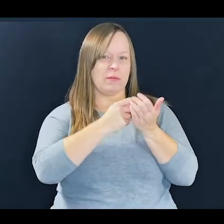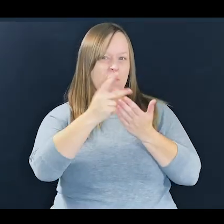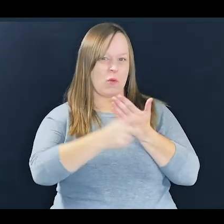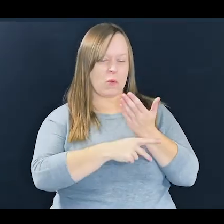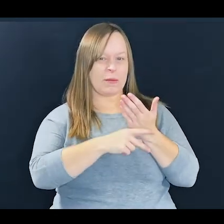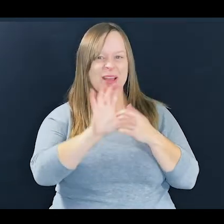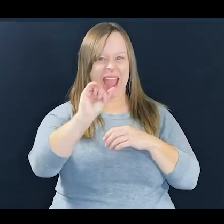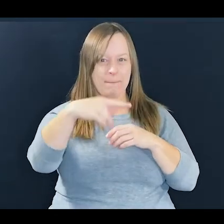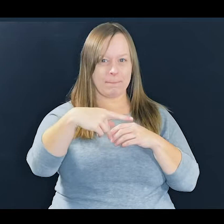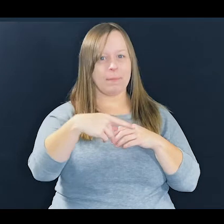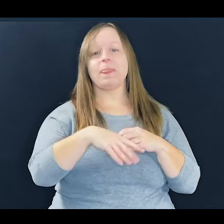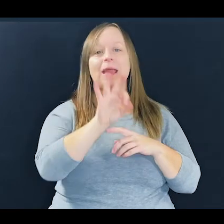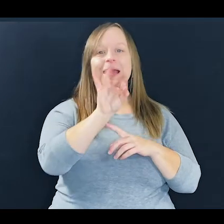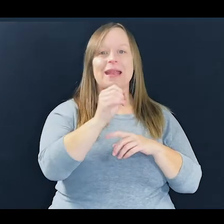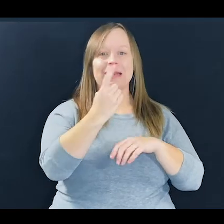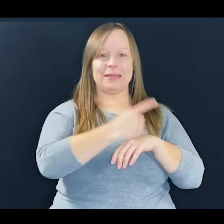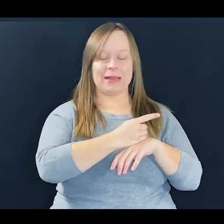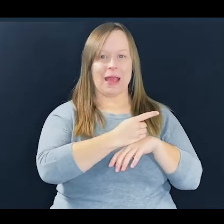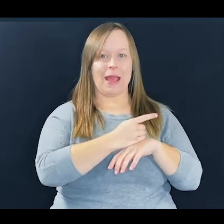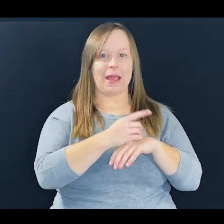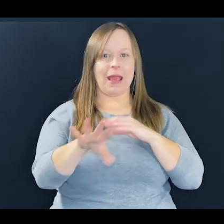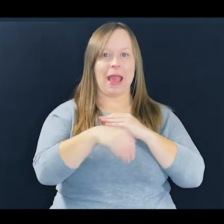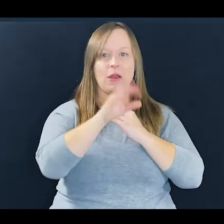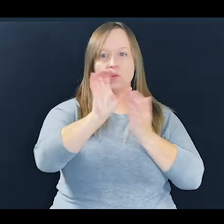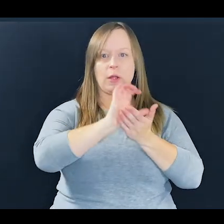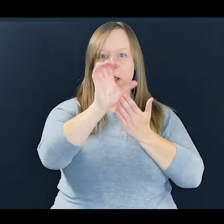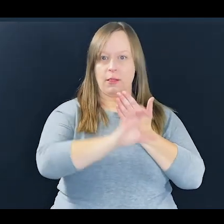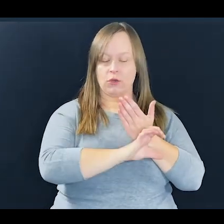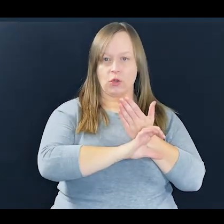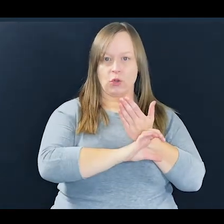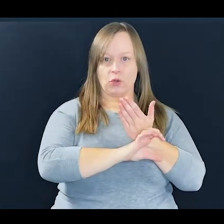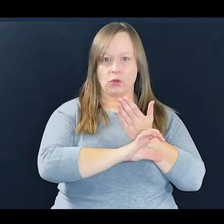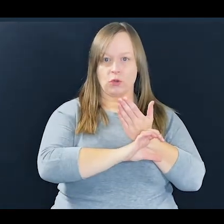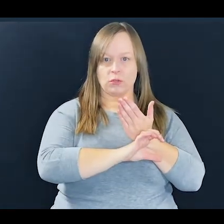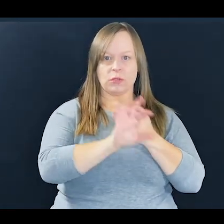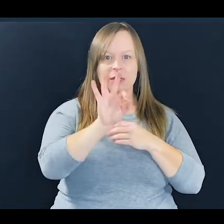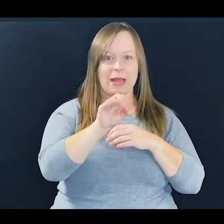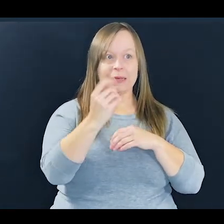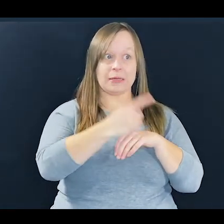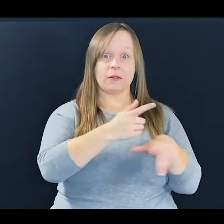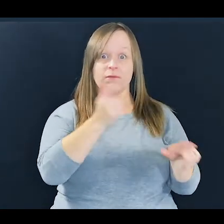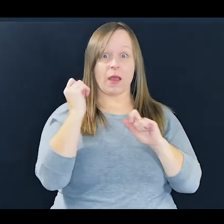is that you put a 90-day mark on your calendar. 90 days goes by really fast.